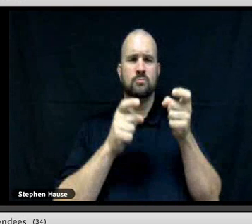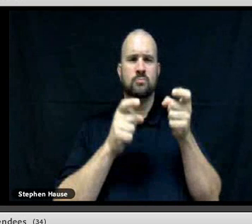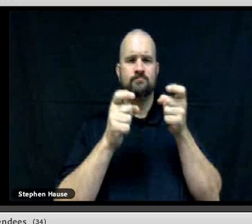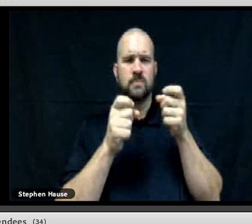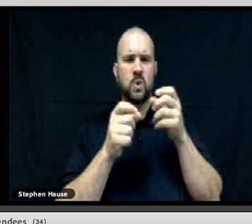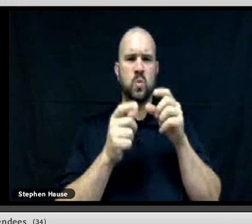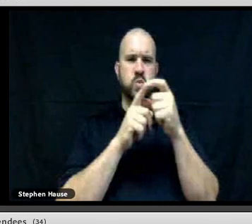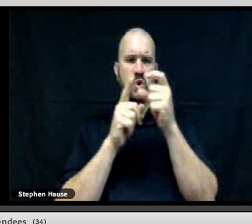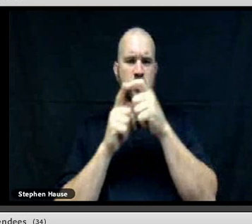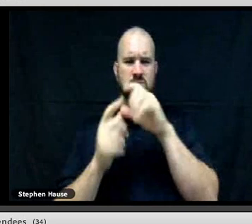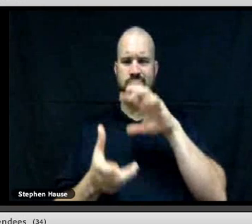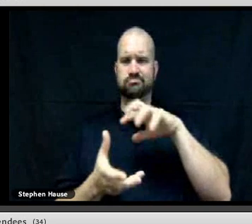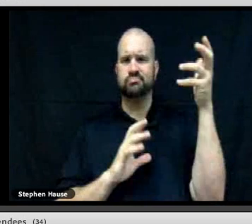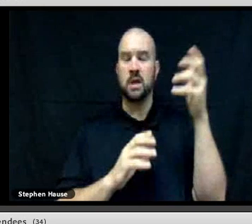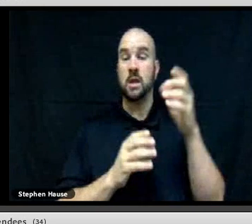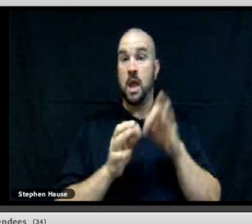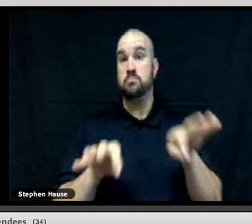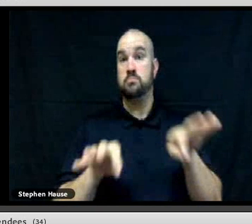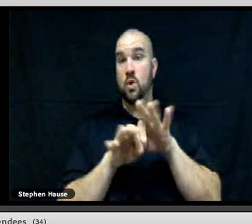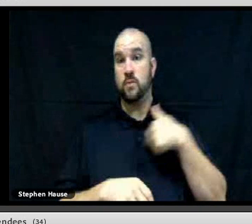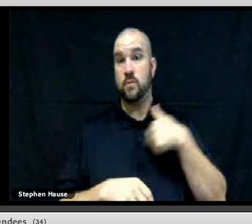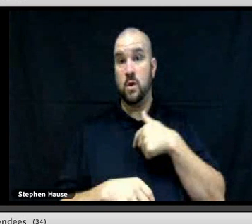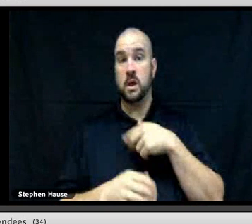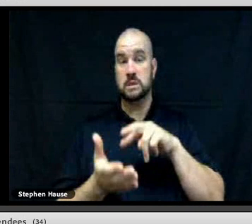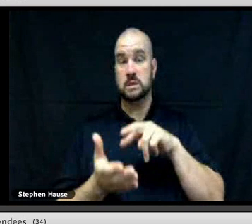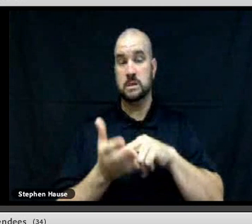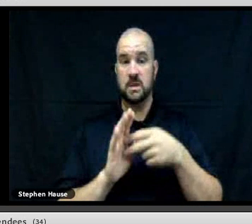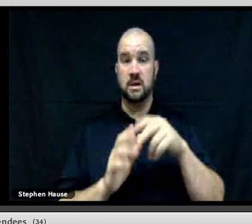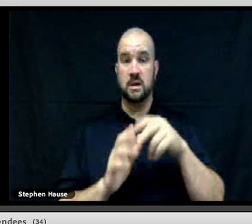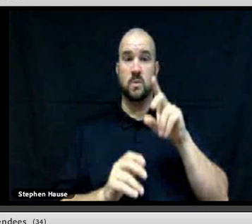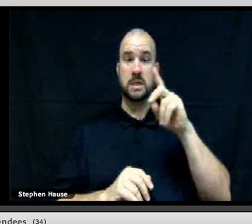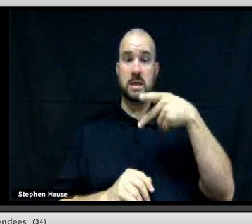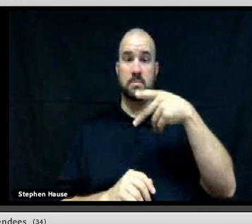what DPI that was scanned at, it's not necessarily relevant to the user